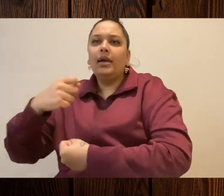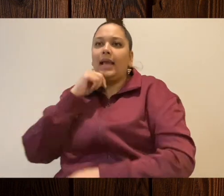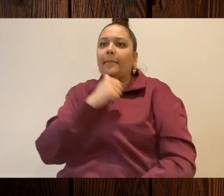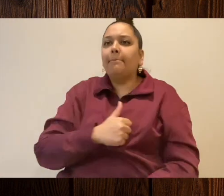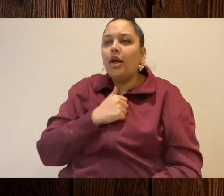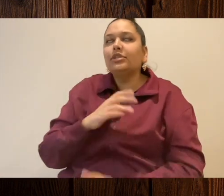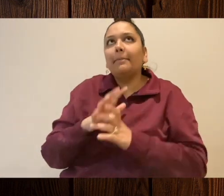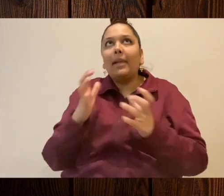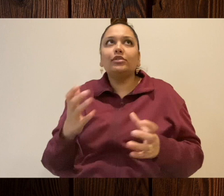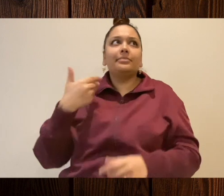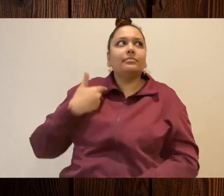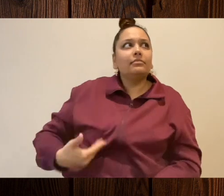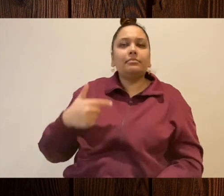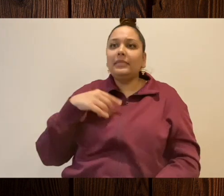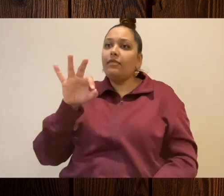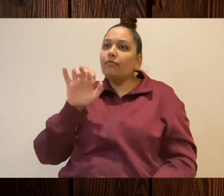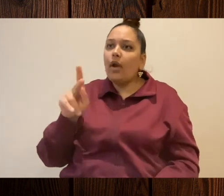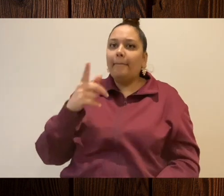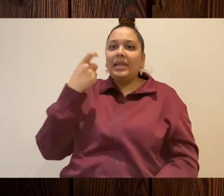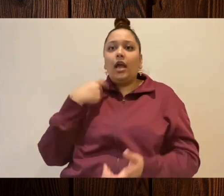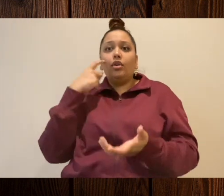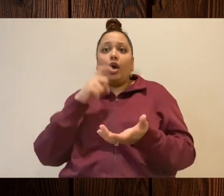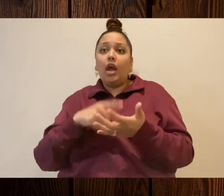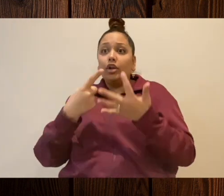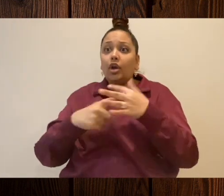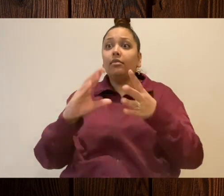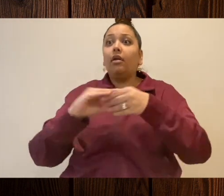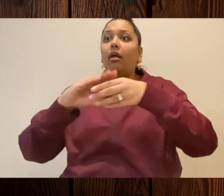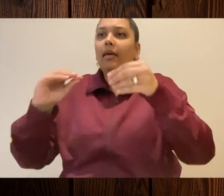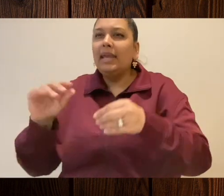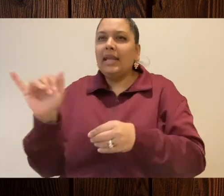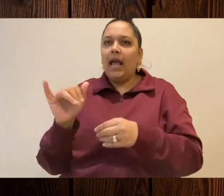these festivals and these shows.” And it's like, they